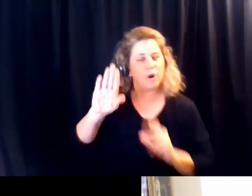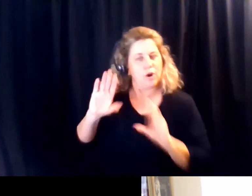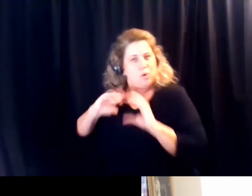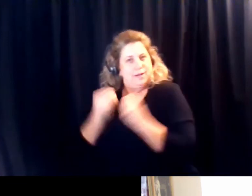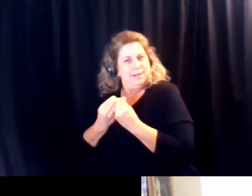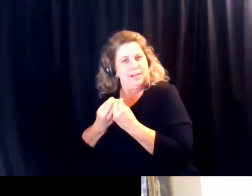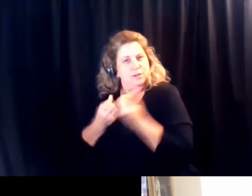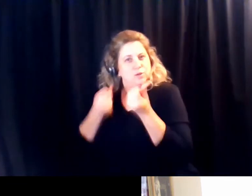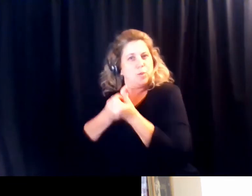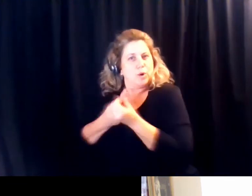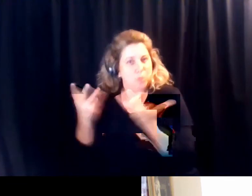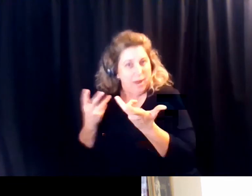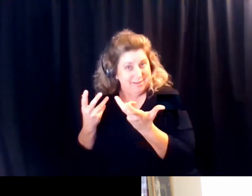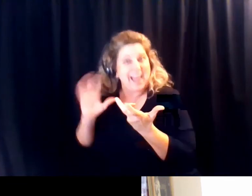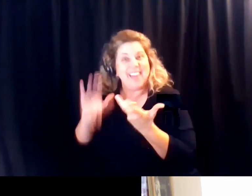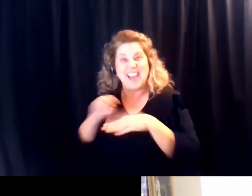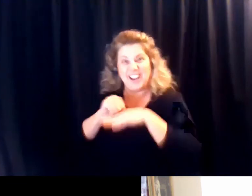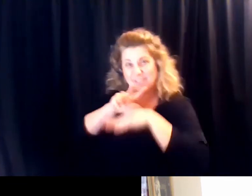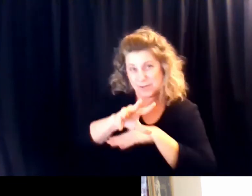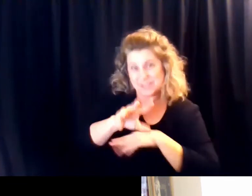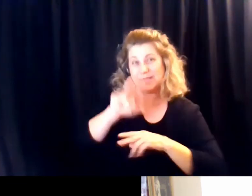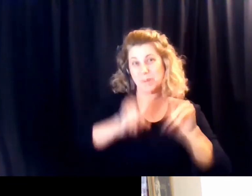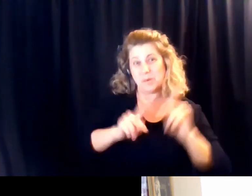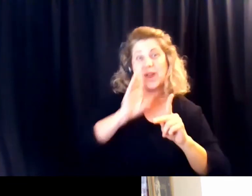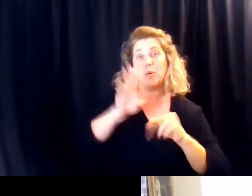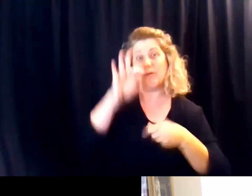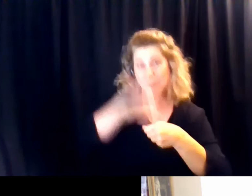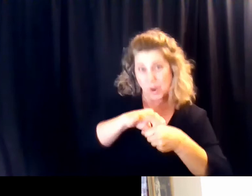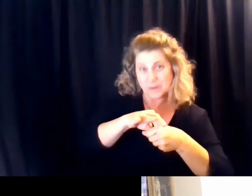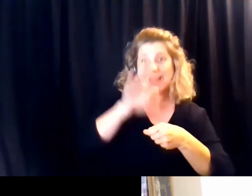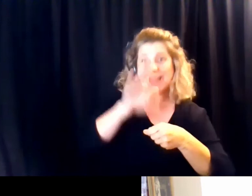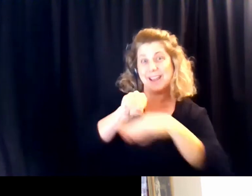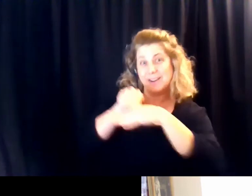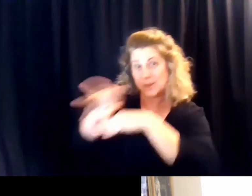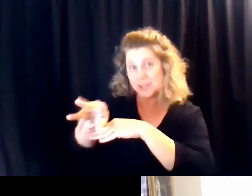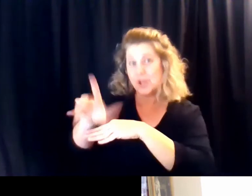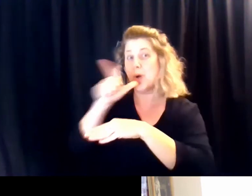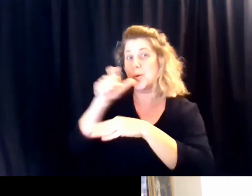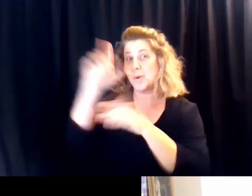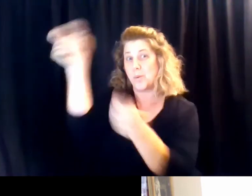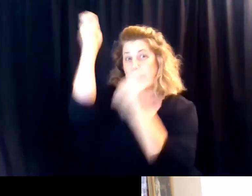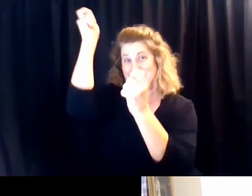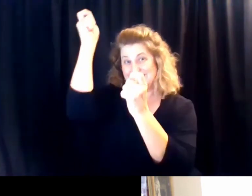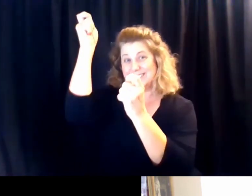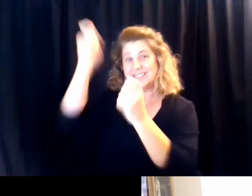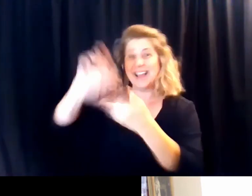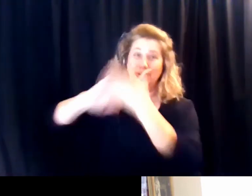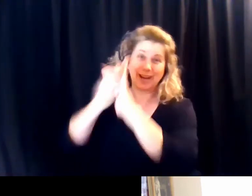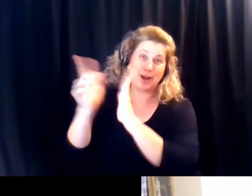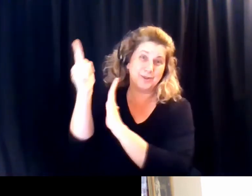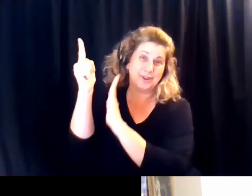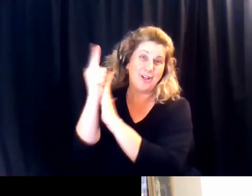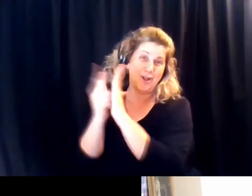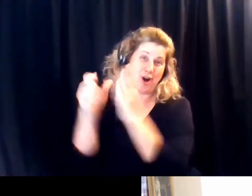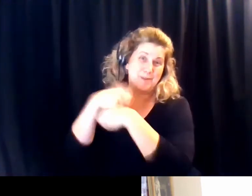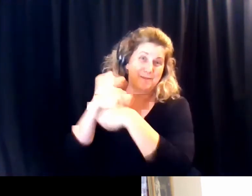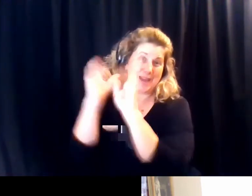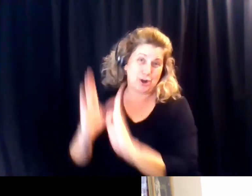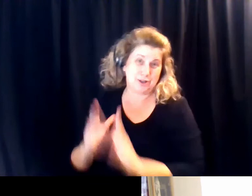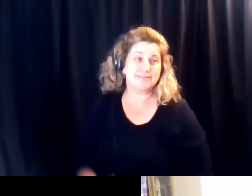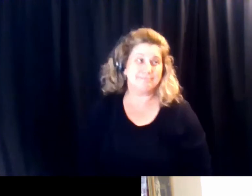Judith Heumann: Now, join join organizations that are not just disability organization join organizations that are looking on issues around voting voter suppression.